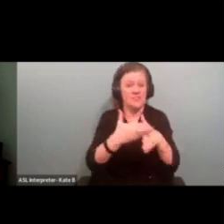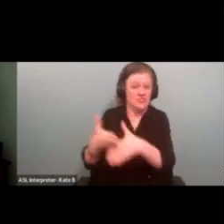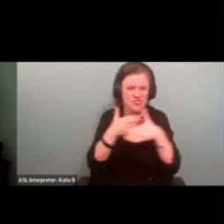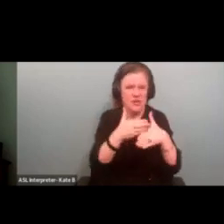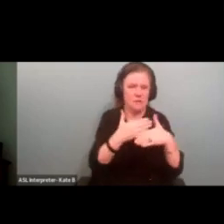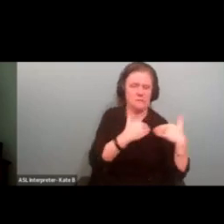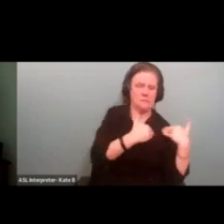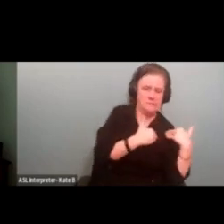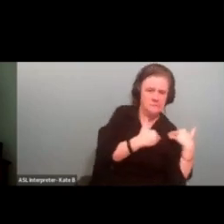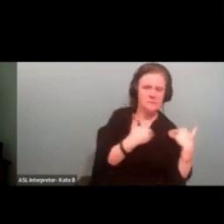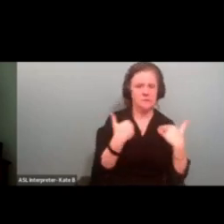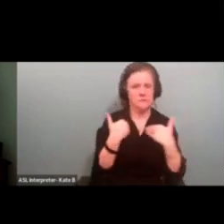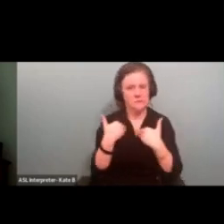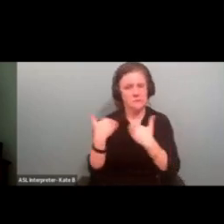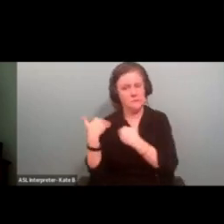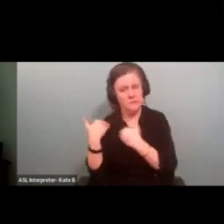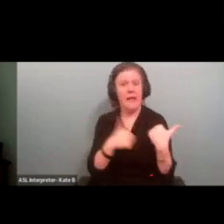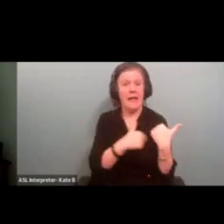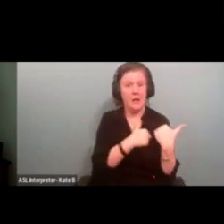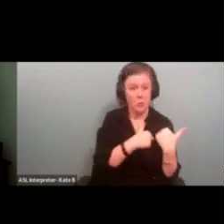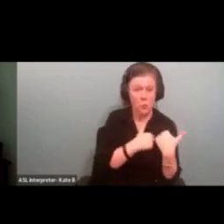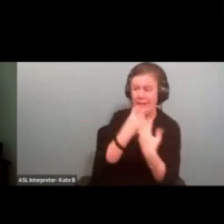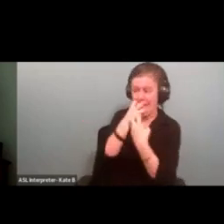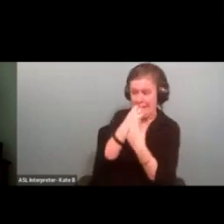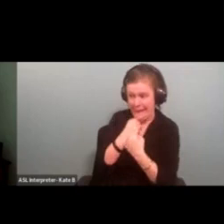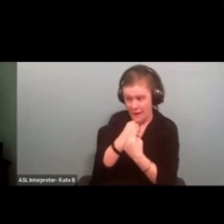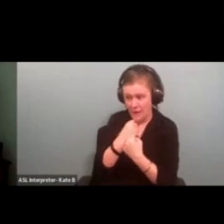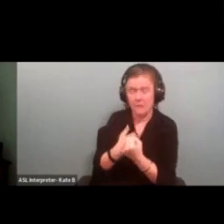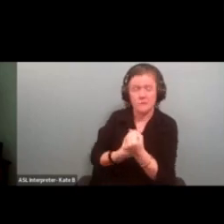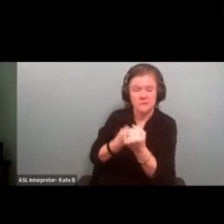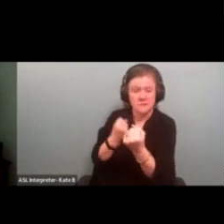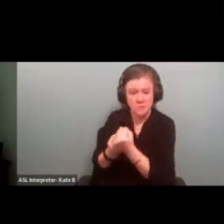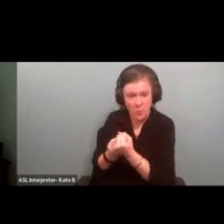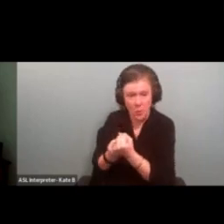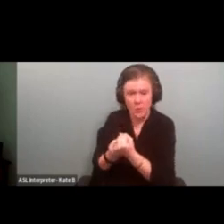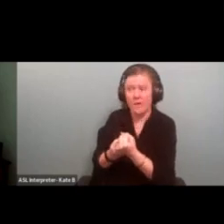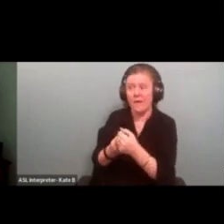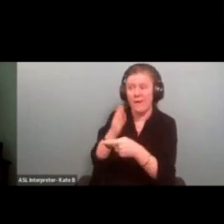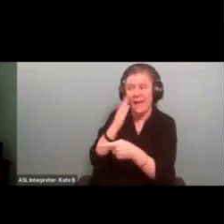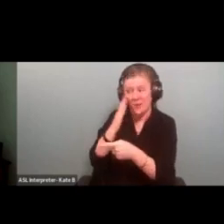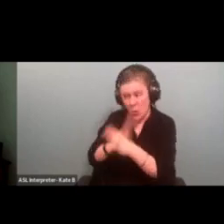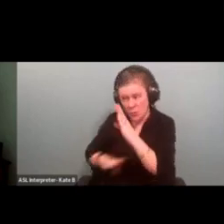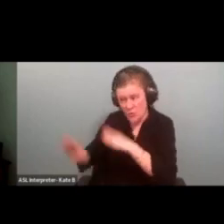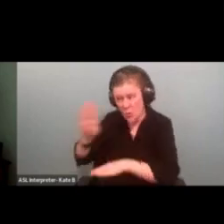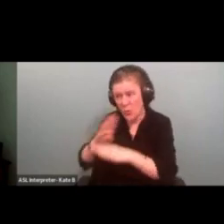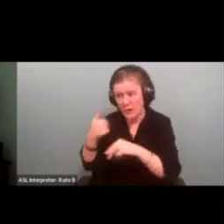someone who cares about them. And you know, can sit with those worrisome details too. And they